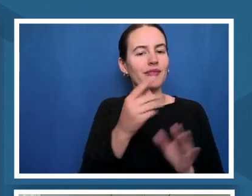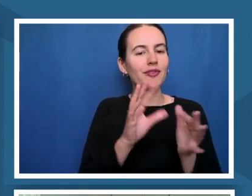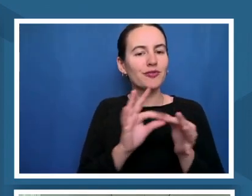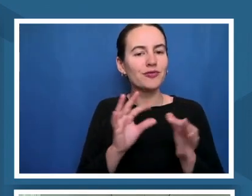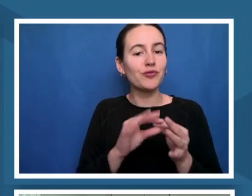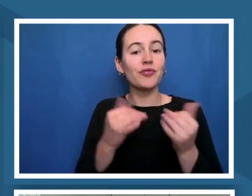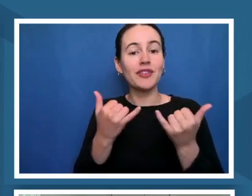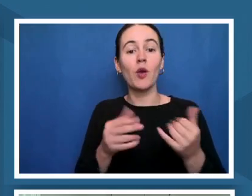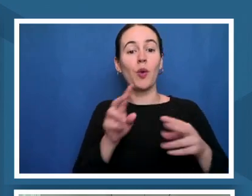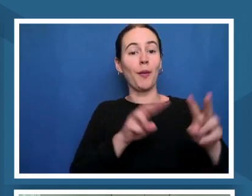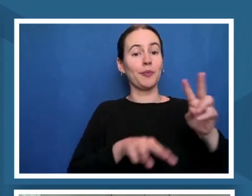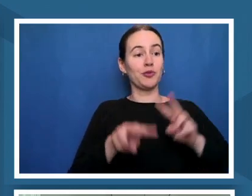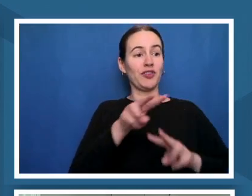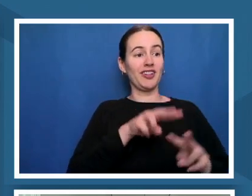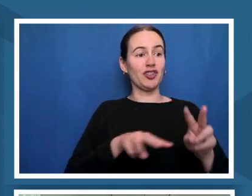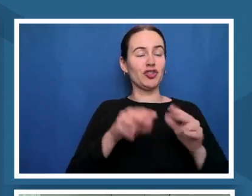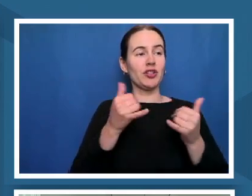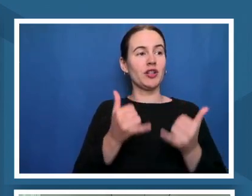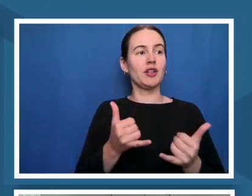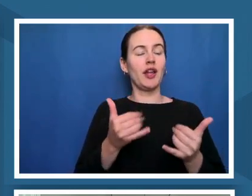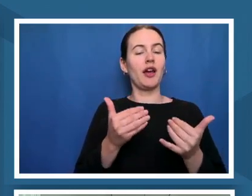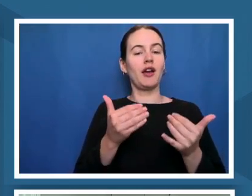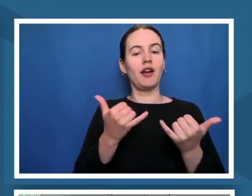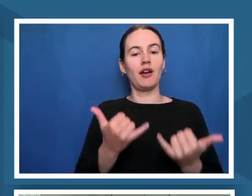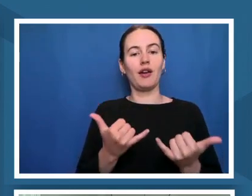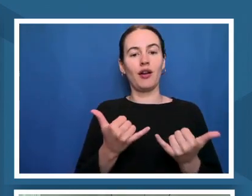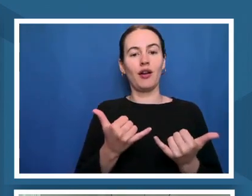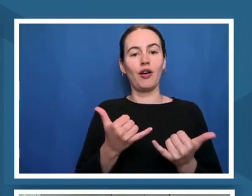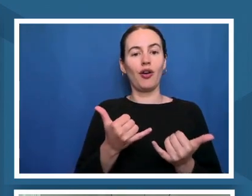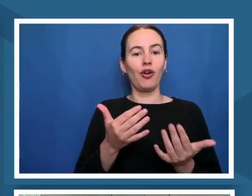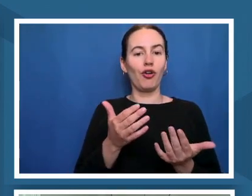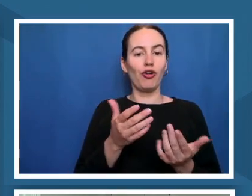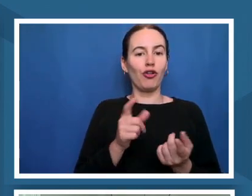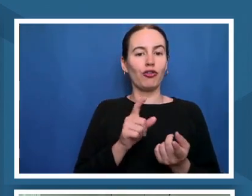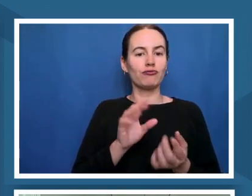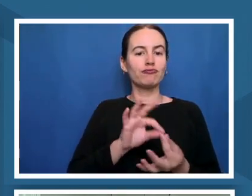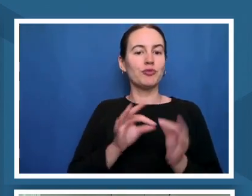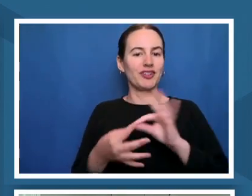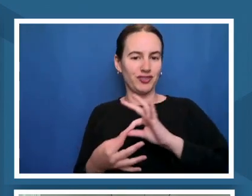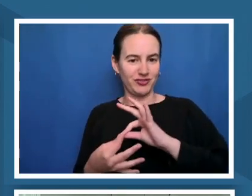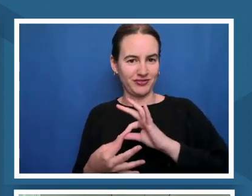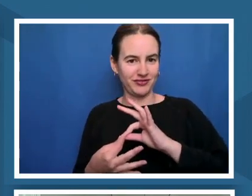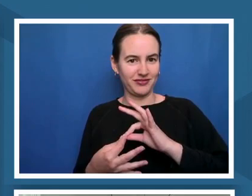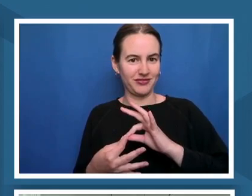interpretation so based on what you see